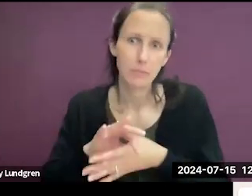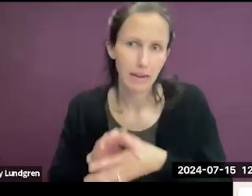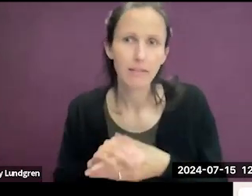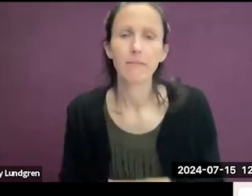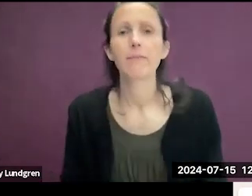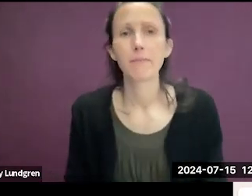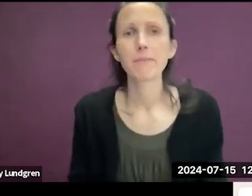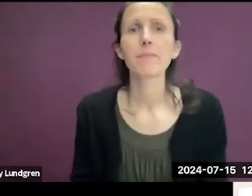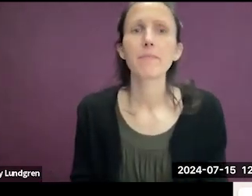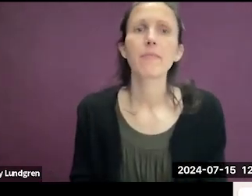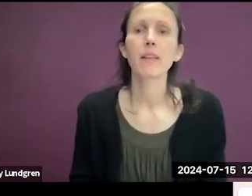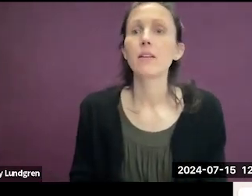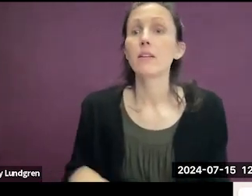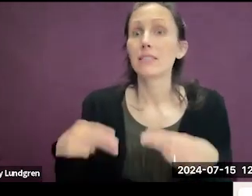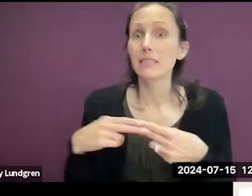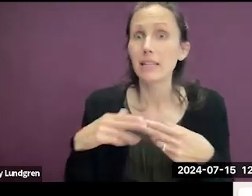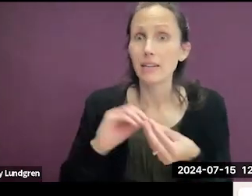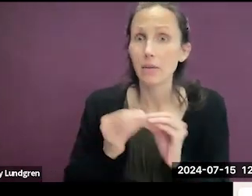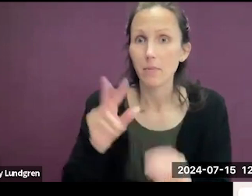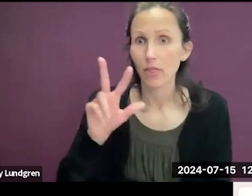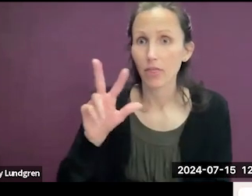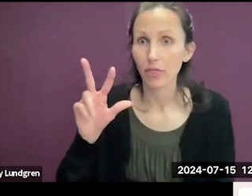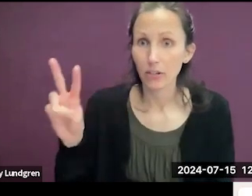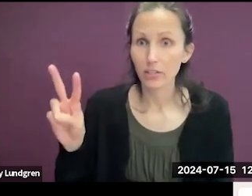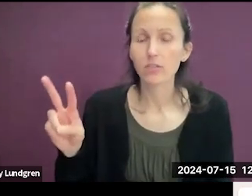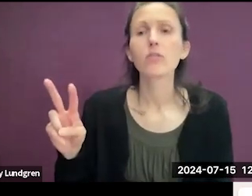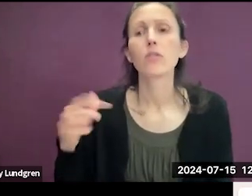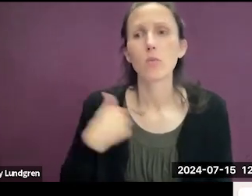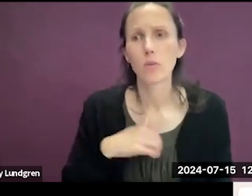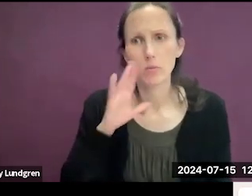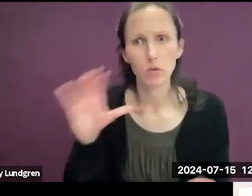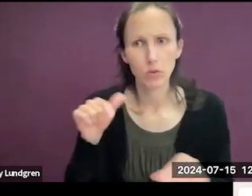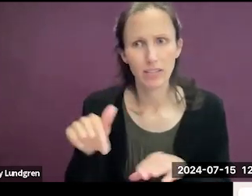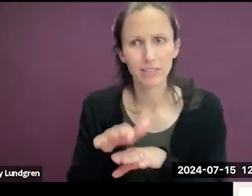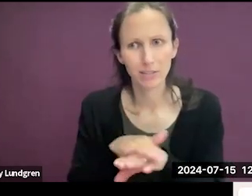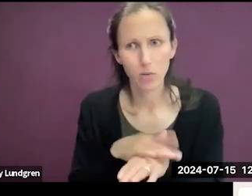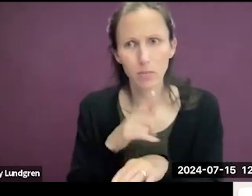Slide number 32. So we're gonna go through this one slowly, 'cause I think this is the one that people have some